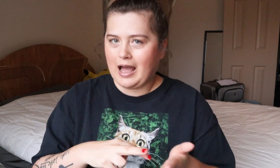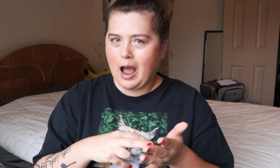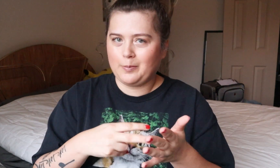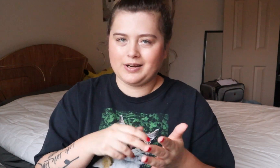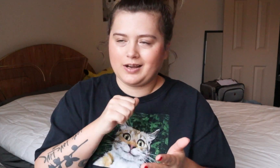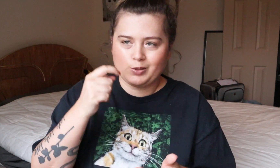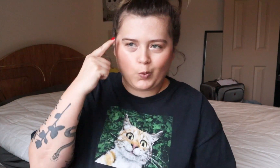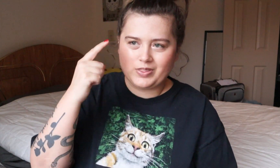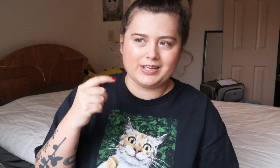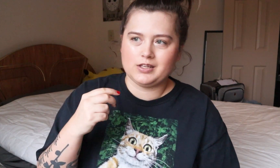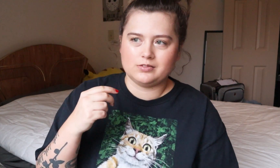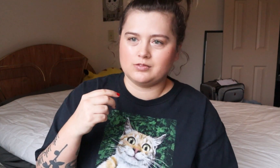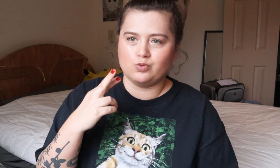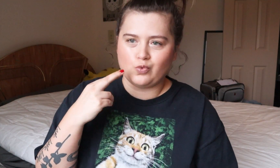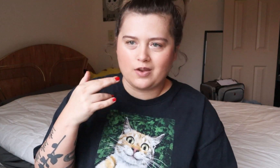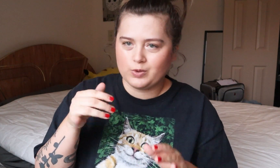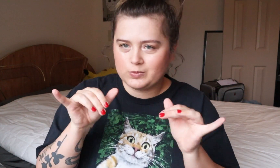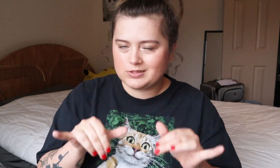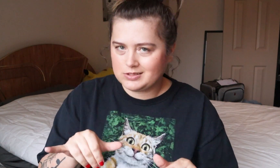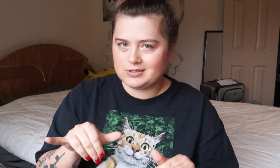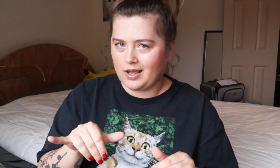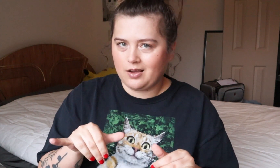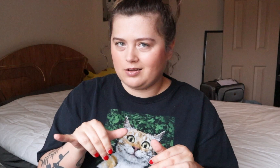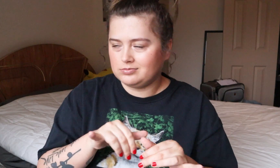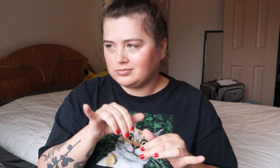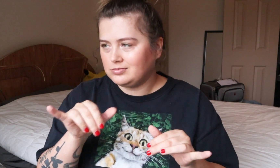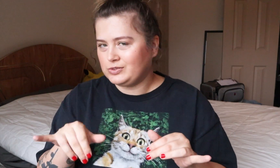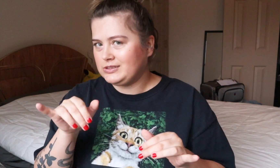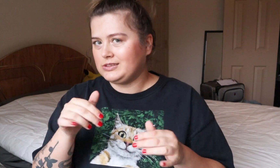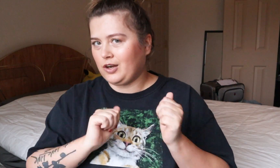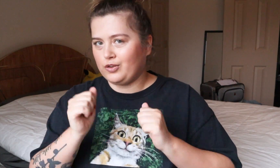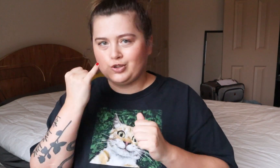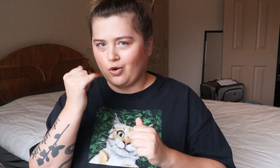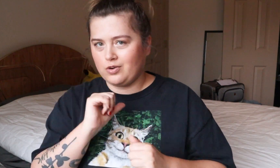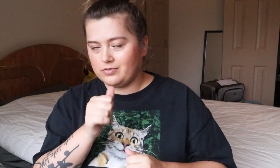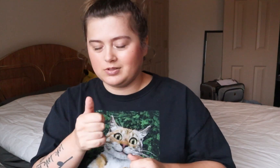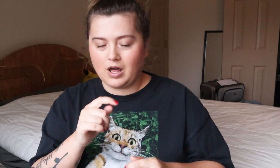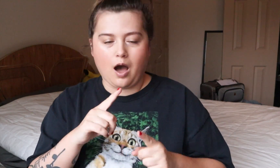I mean, I don't think Raven would've stayed on the show if they denied them.